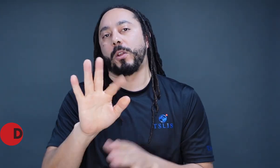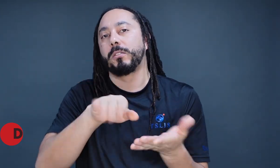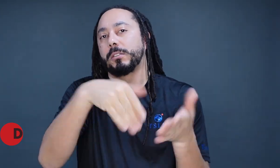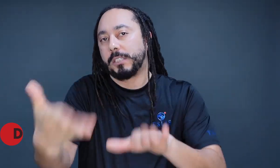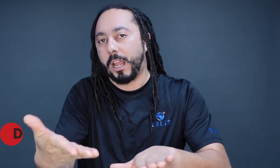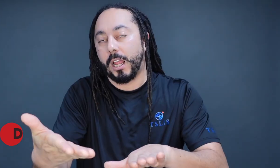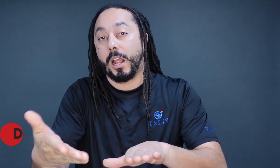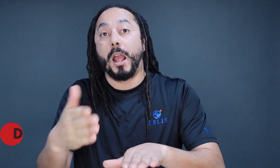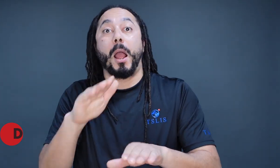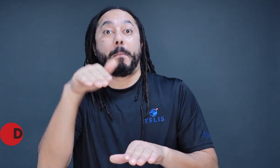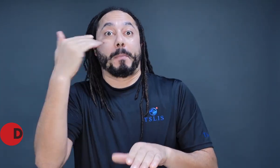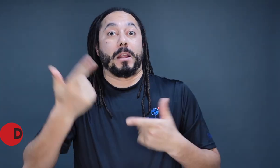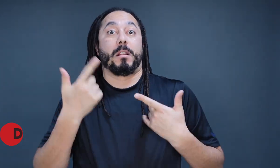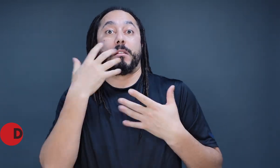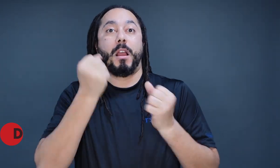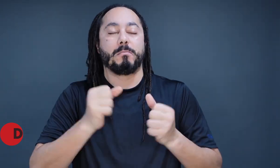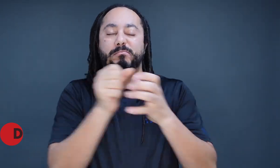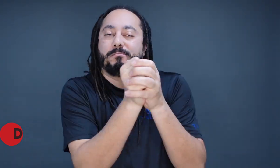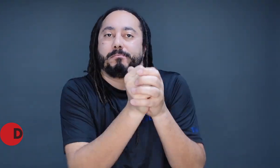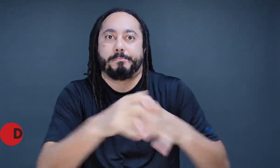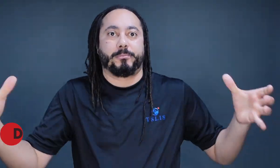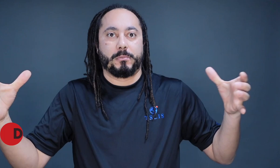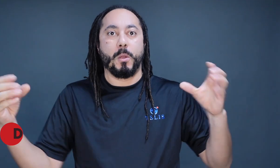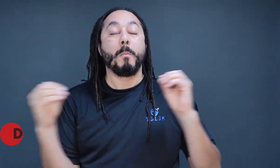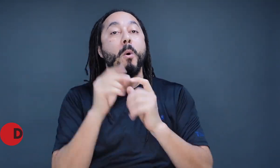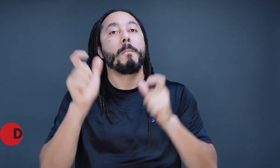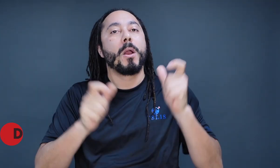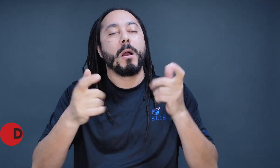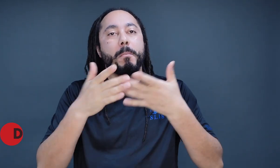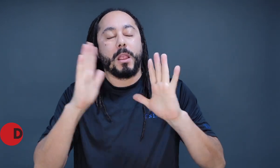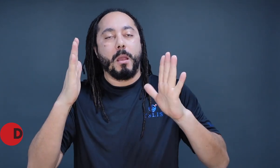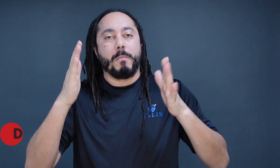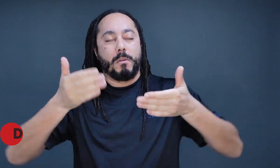BLM grew massively and more people became more aware. It changed